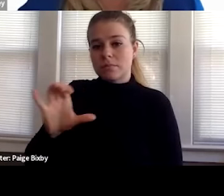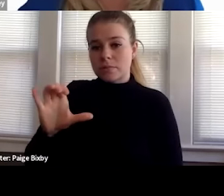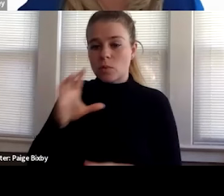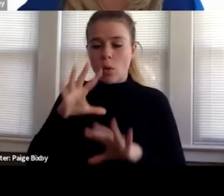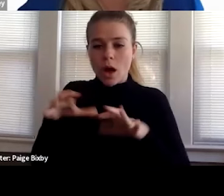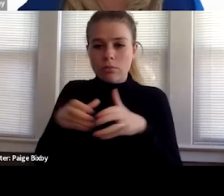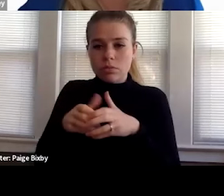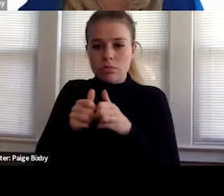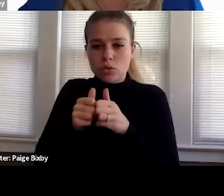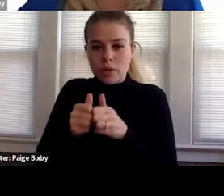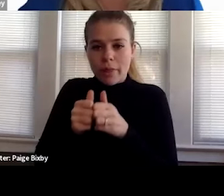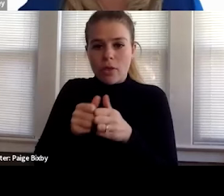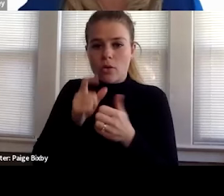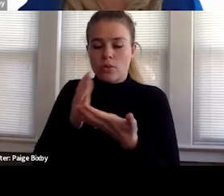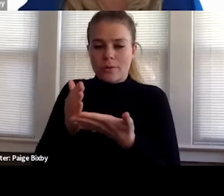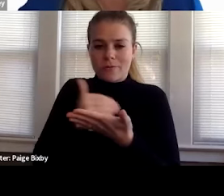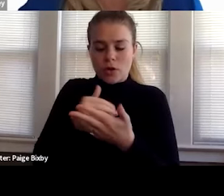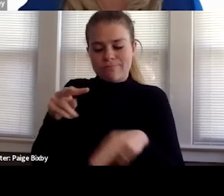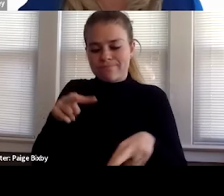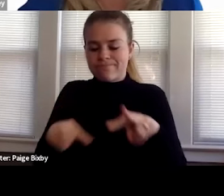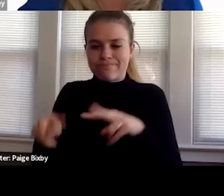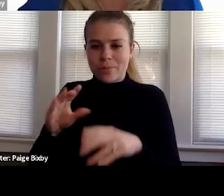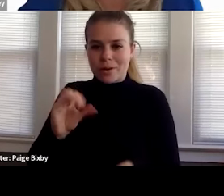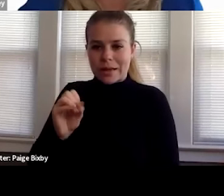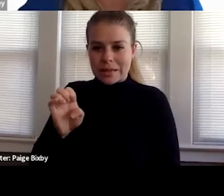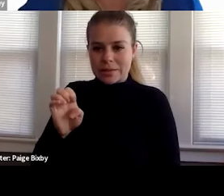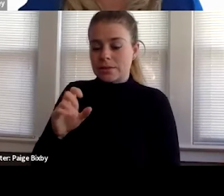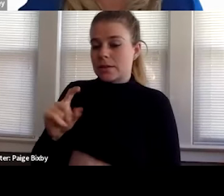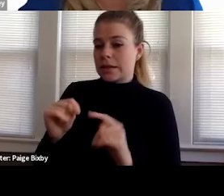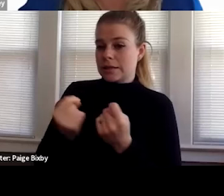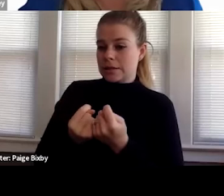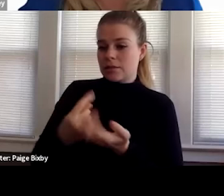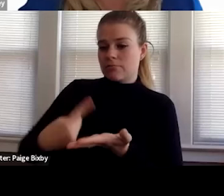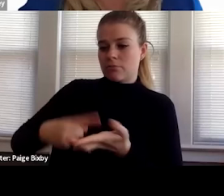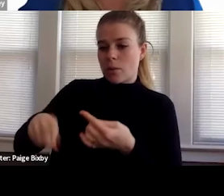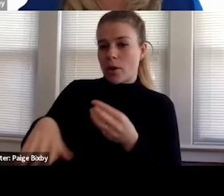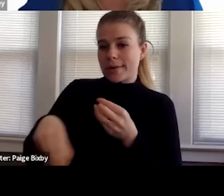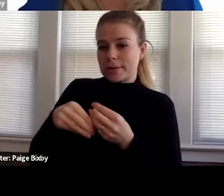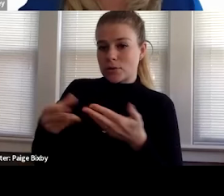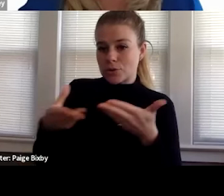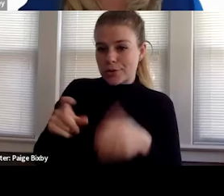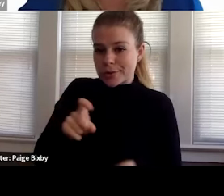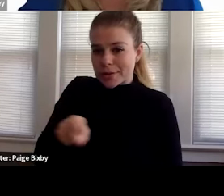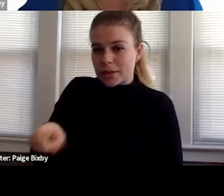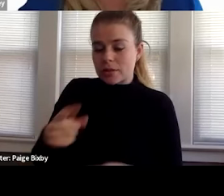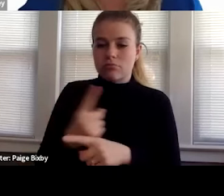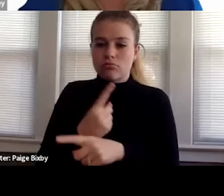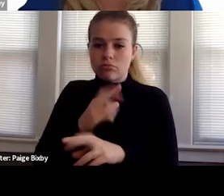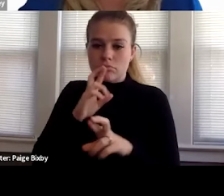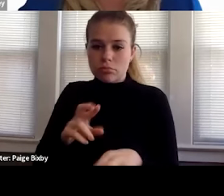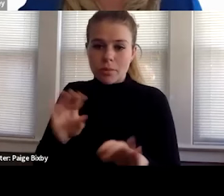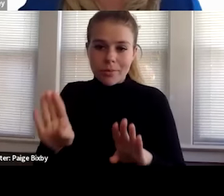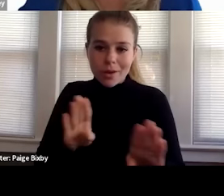and reviewing the case, the team is discussing additional service needs, appropriate responses to behavior, breaking down barriers,